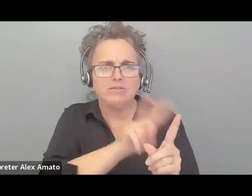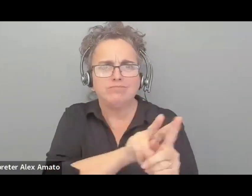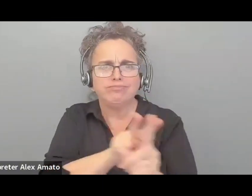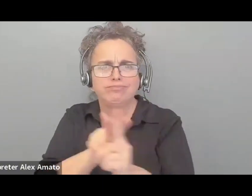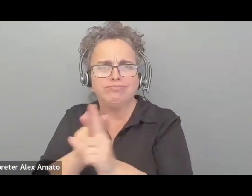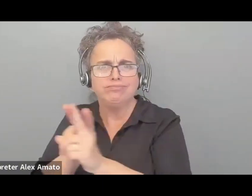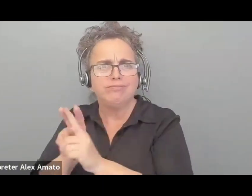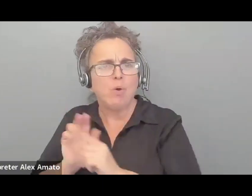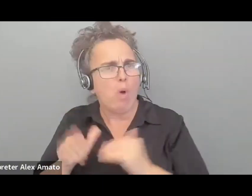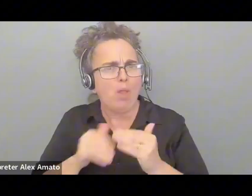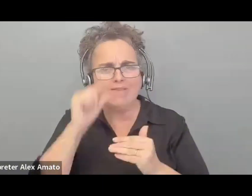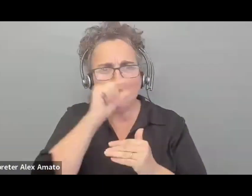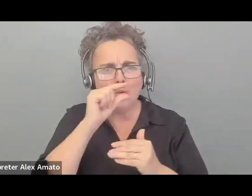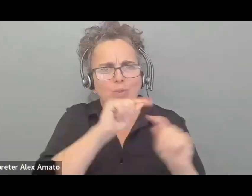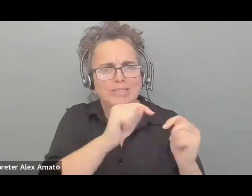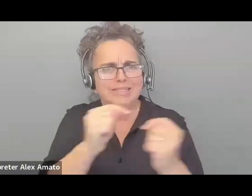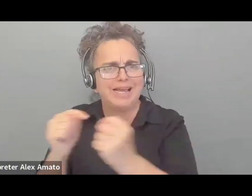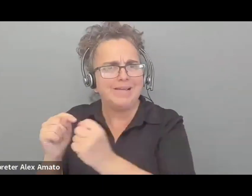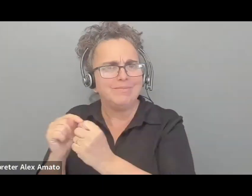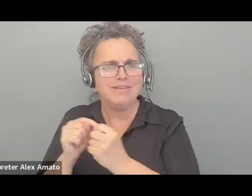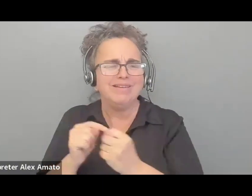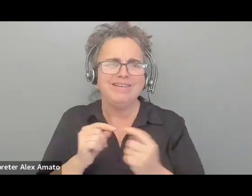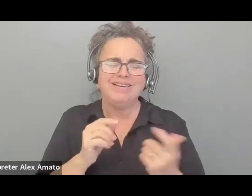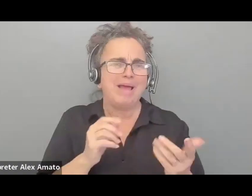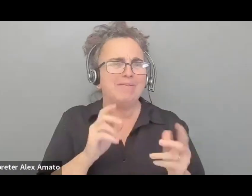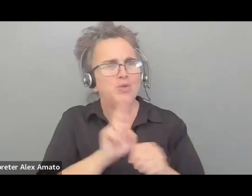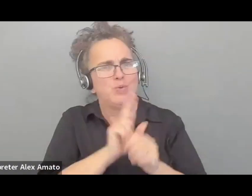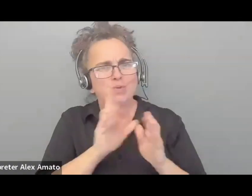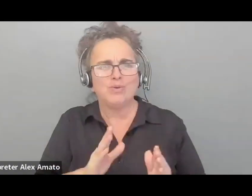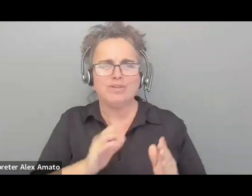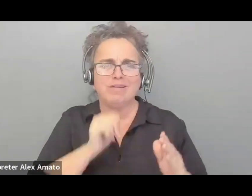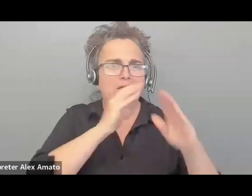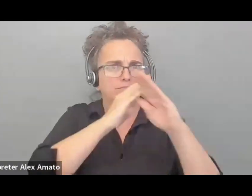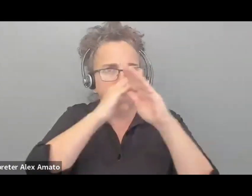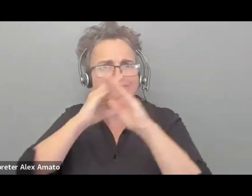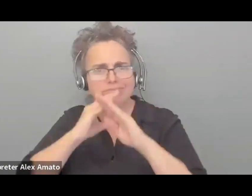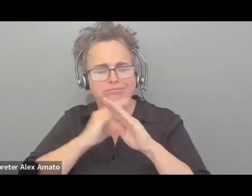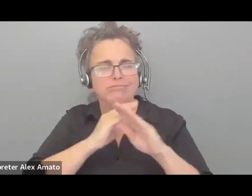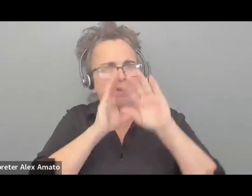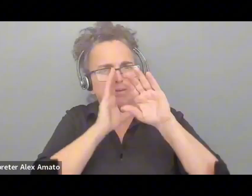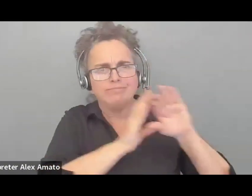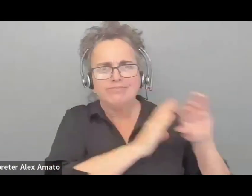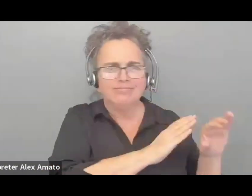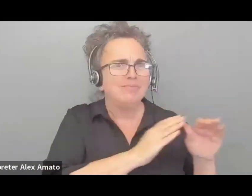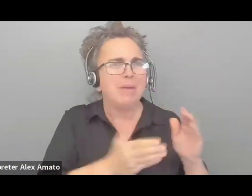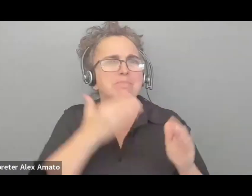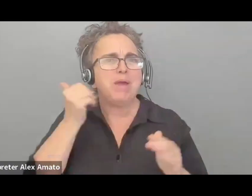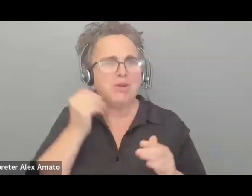and make a better user experience for everybody, which is really great. And then we also do what we do a lot